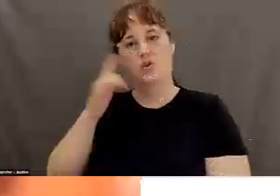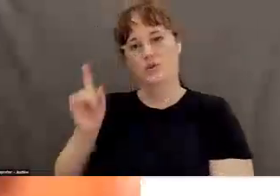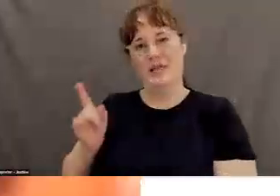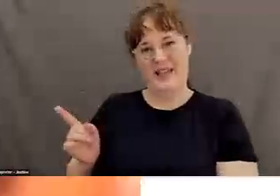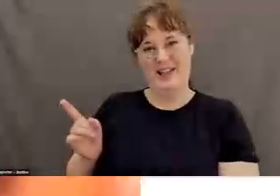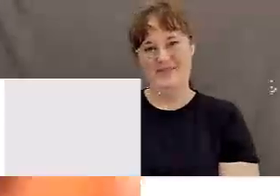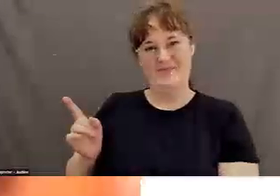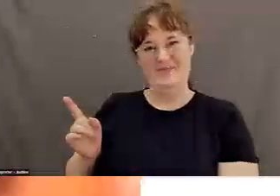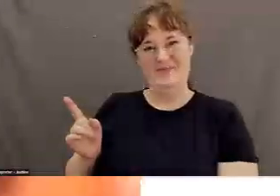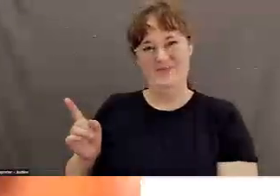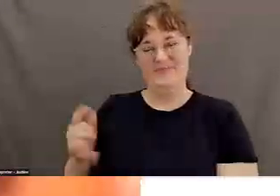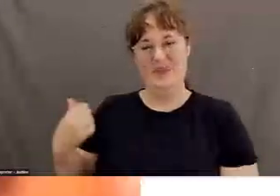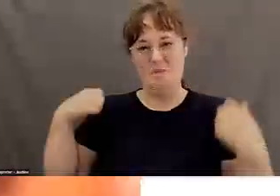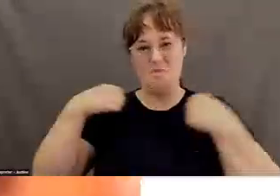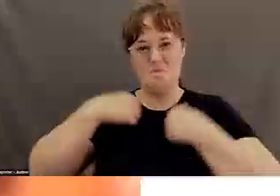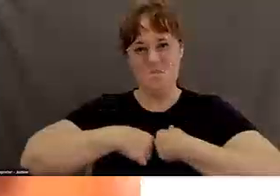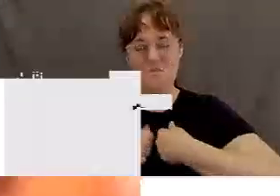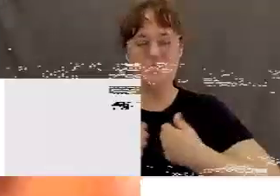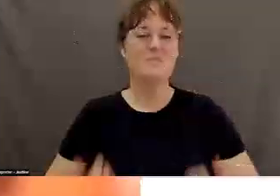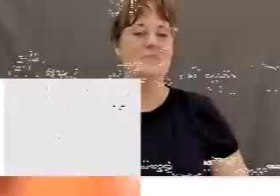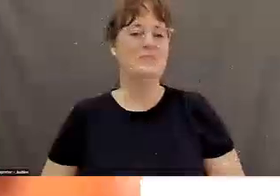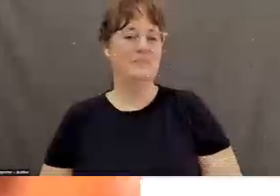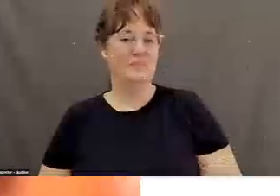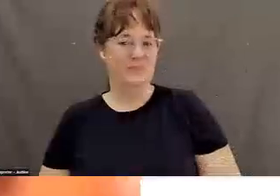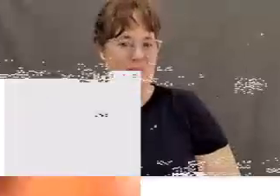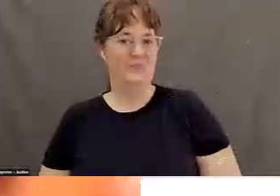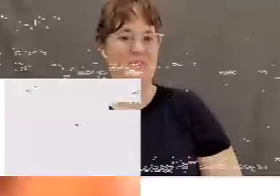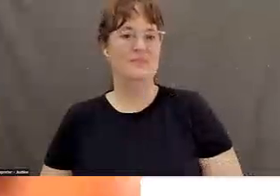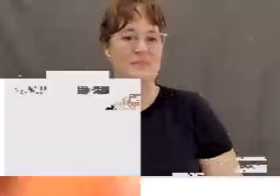Boardroom: Which you'll be able to get. Here we go.